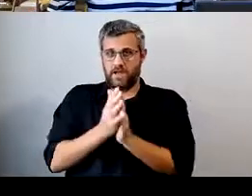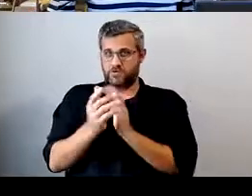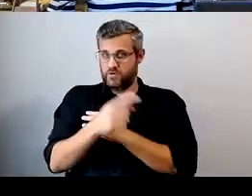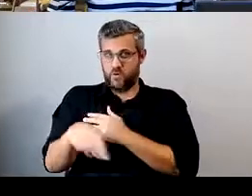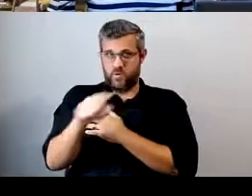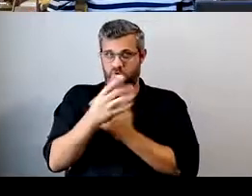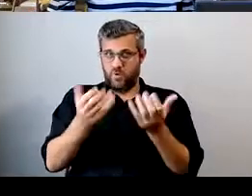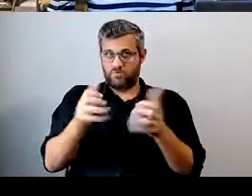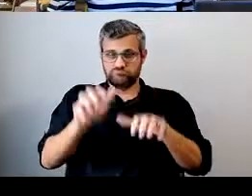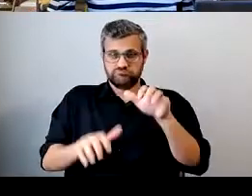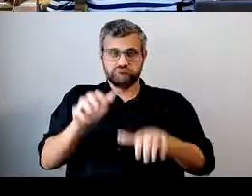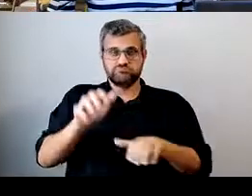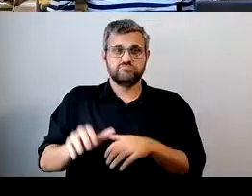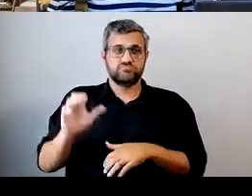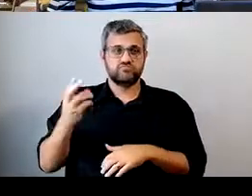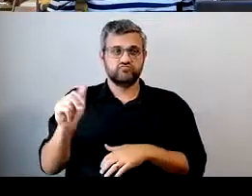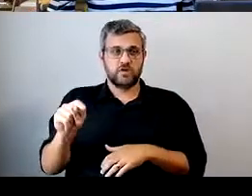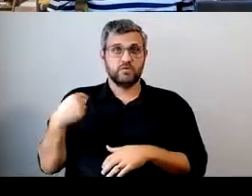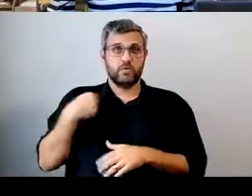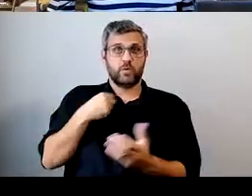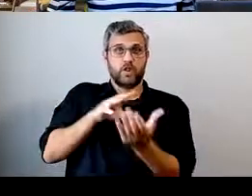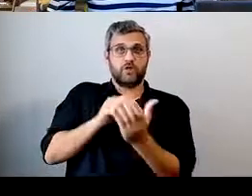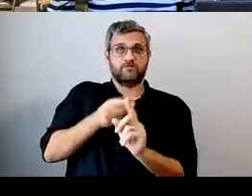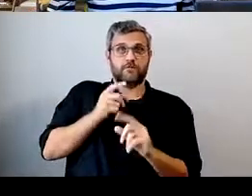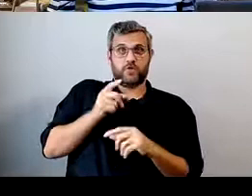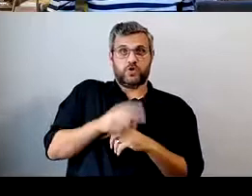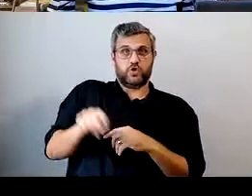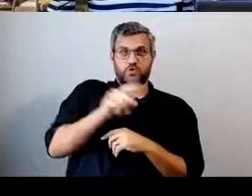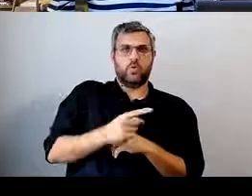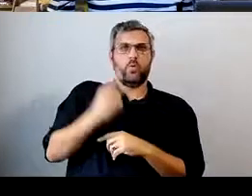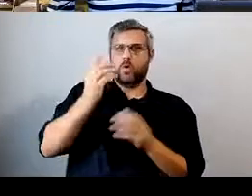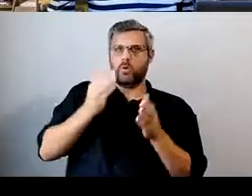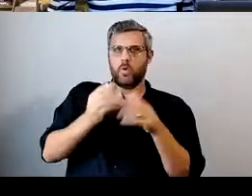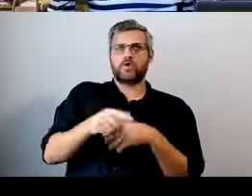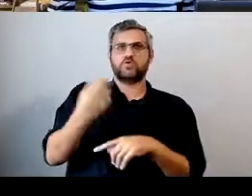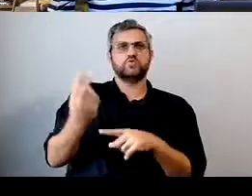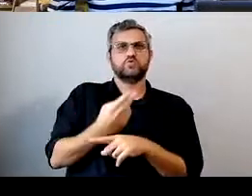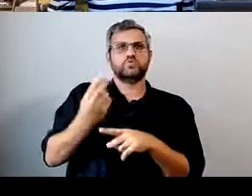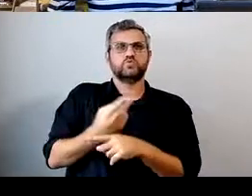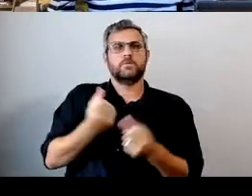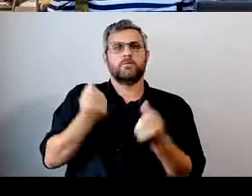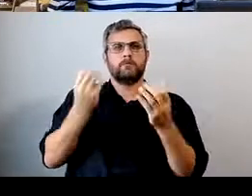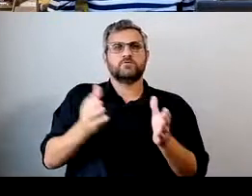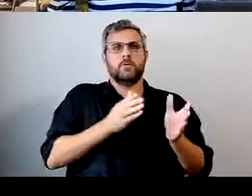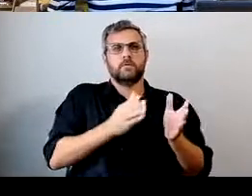so we can learn from you, what is one way you use multiple means of engagement? And just to review,